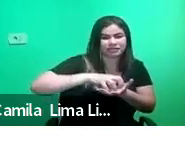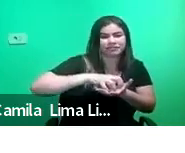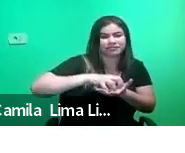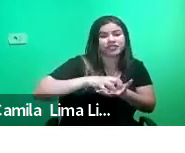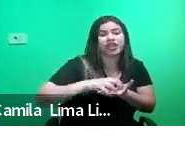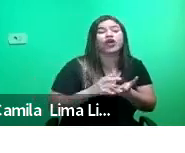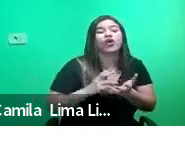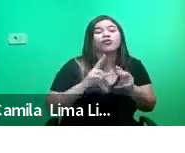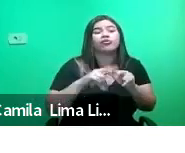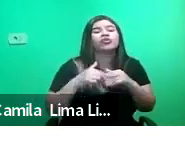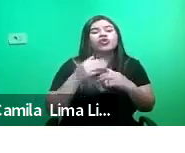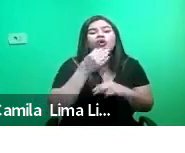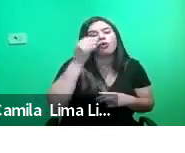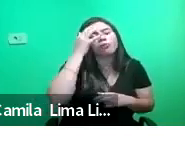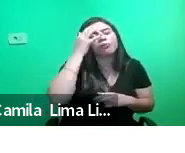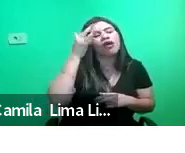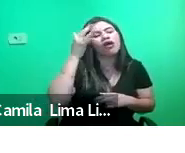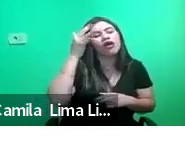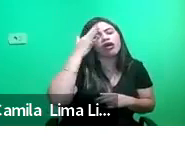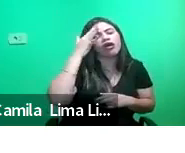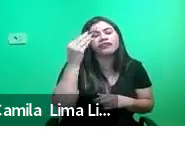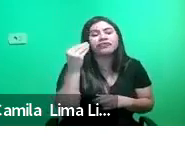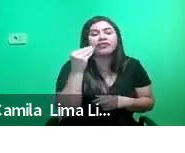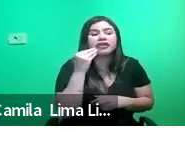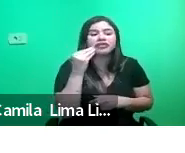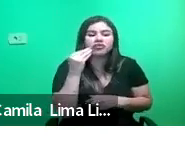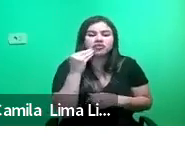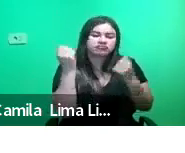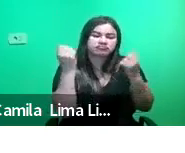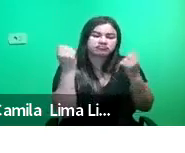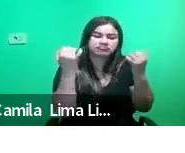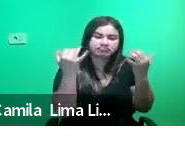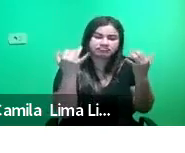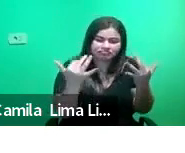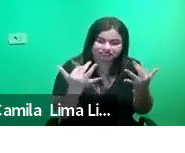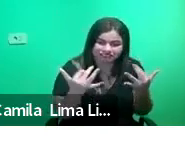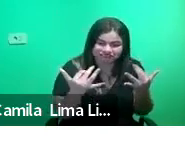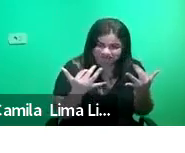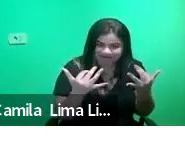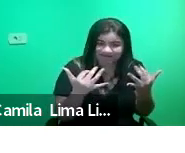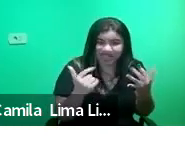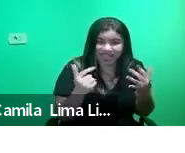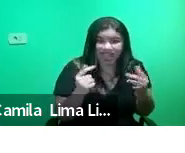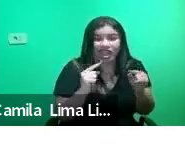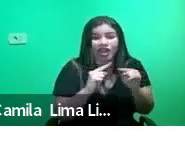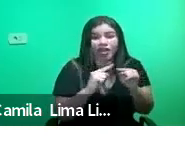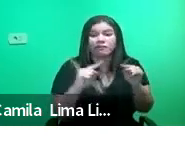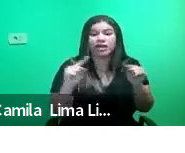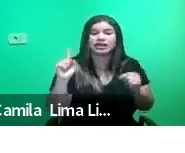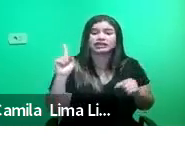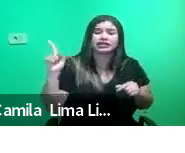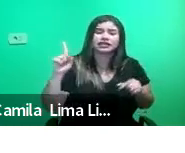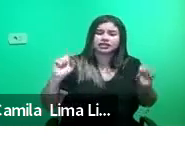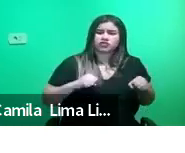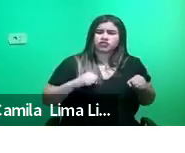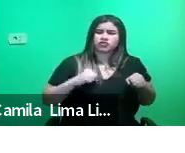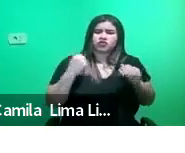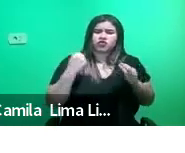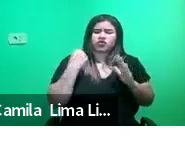Nevertheless. he argues he argues broader once he'd become active in political struggles. was forced was forced to recognize a